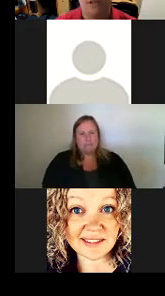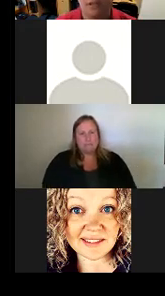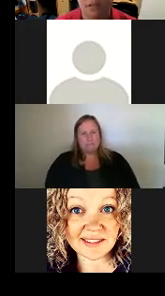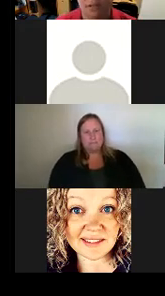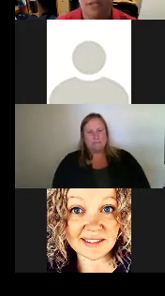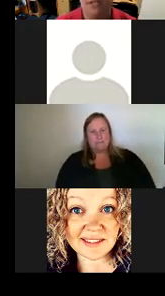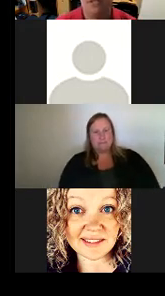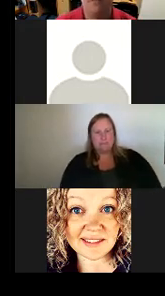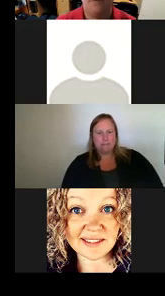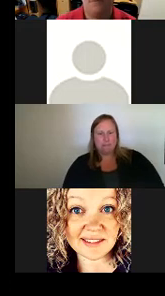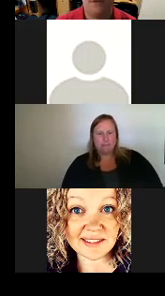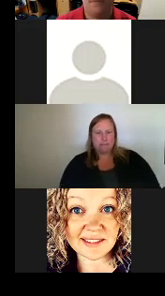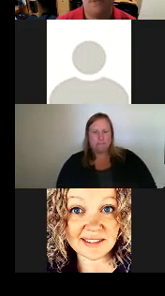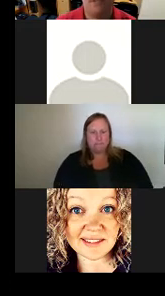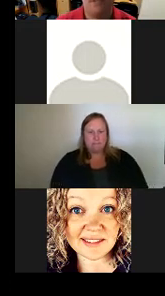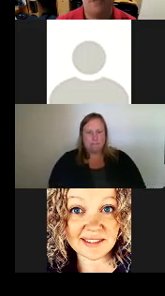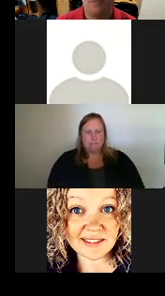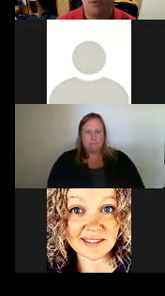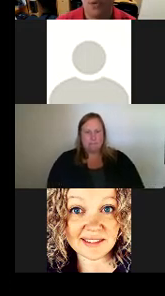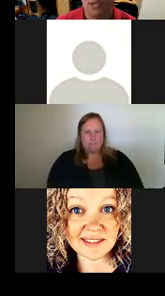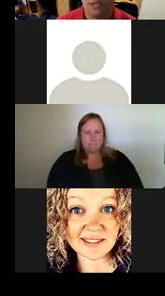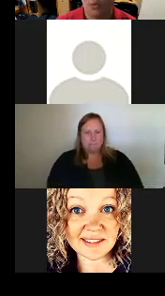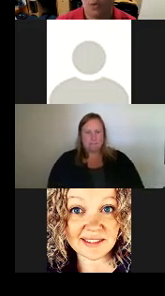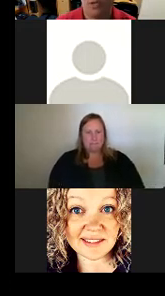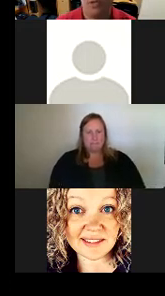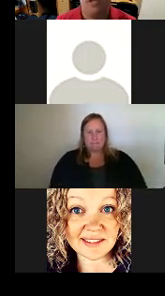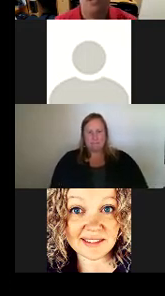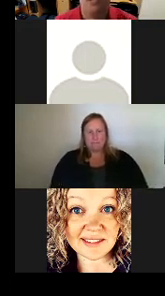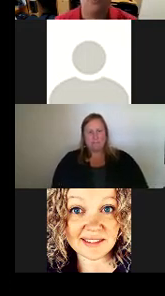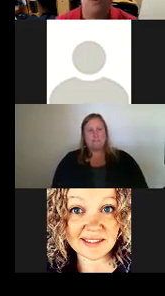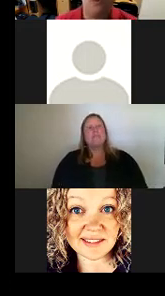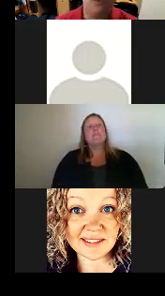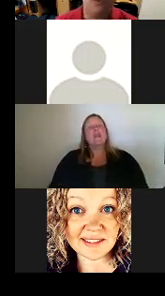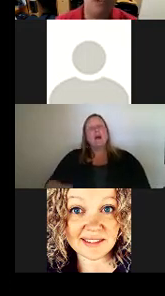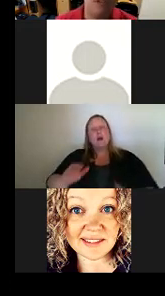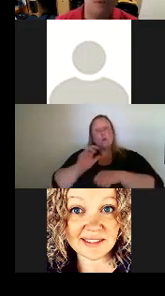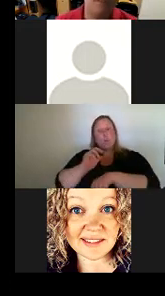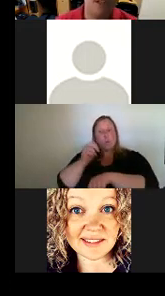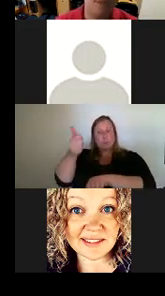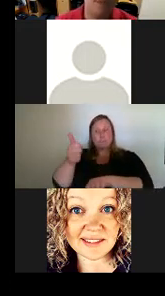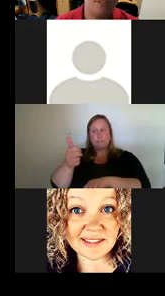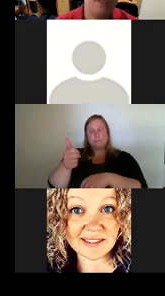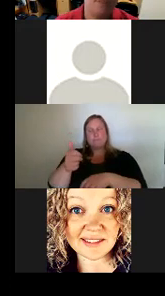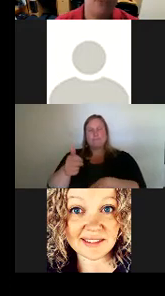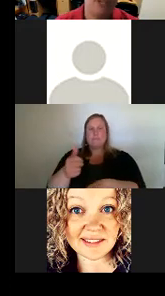Rachael: I WANT TO TALK A LITTLE BIT BEFORE WE WRAP UP IS REMOTE TRAINING AND SUPPORT. THERE IS A NUMBER OF OPTIONS FOR REMOTE TRAINING